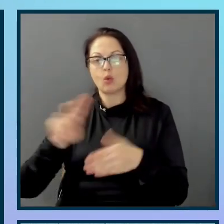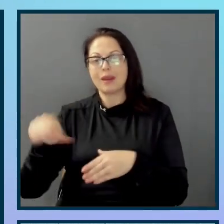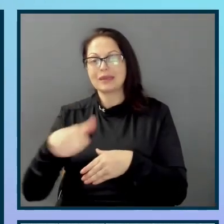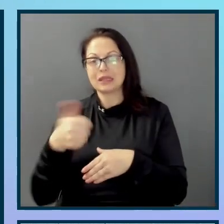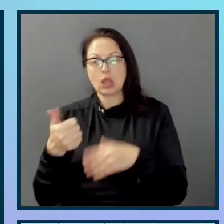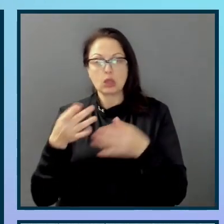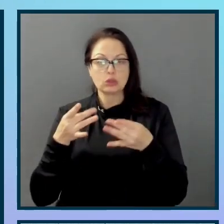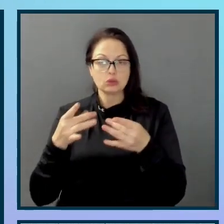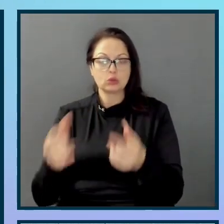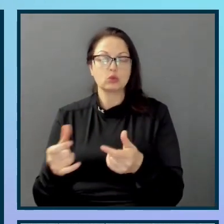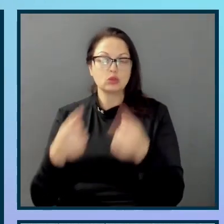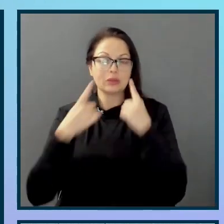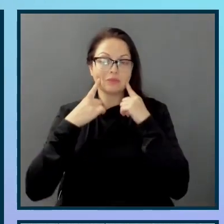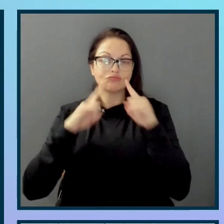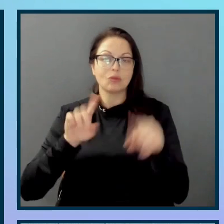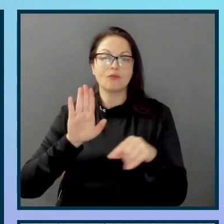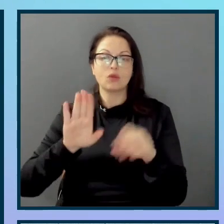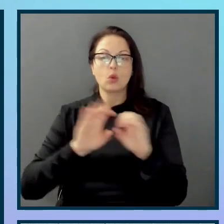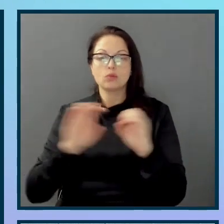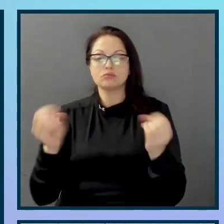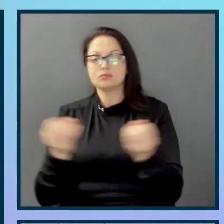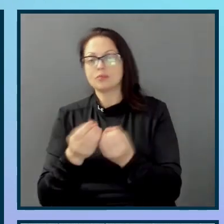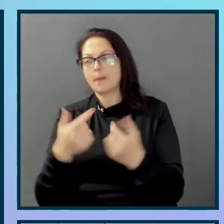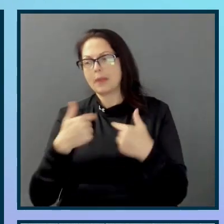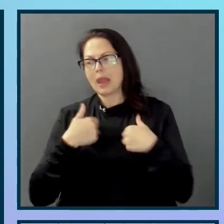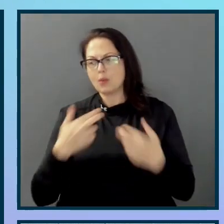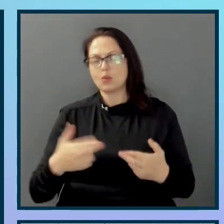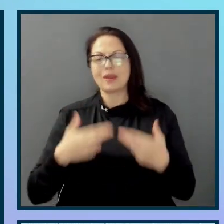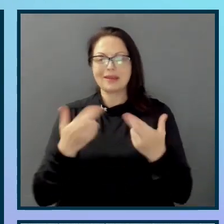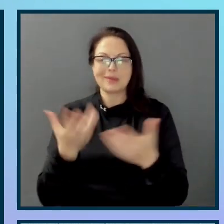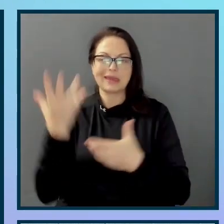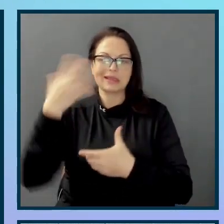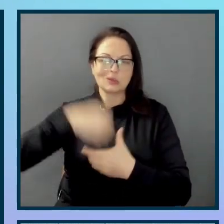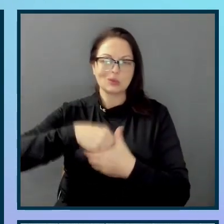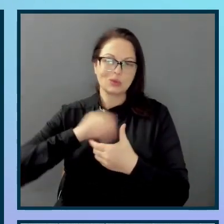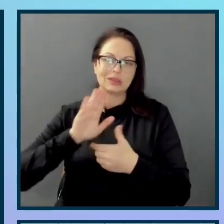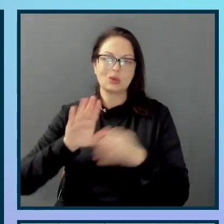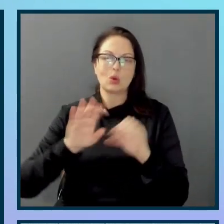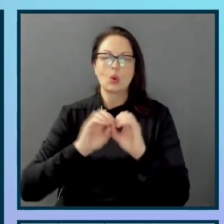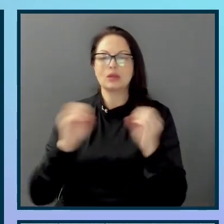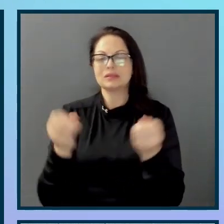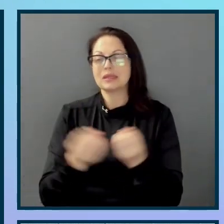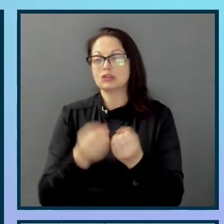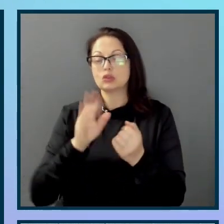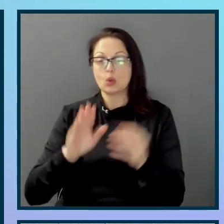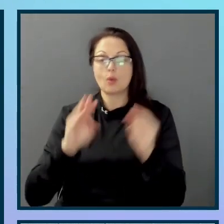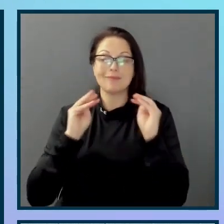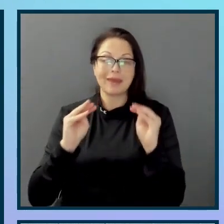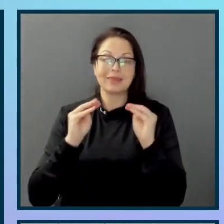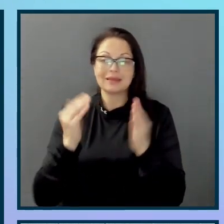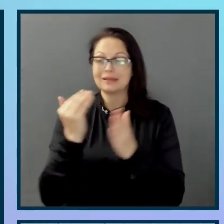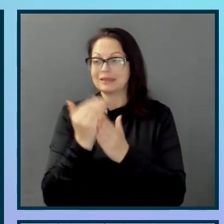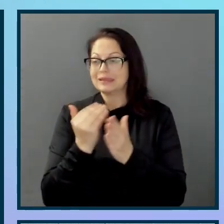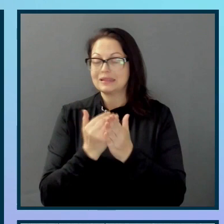But I would suggest including the documentation, such as your testing methodology, links to your testing standards,